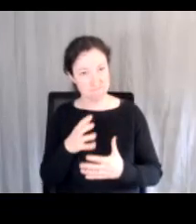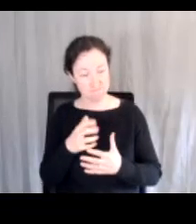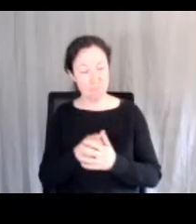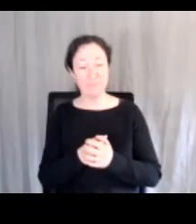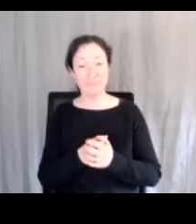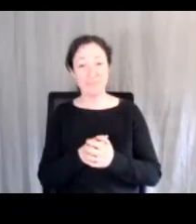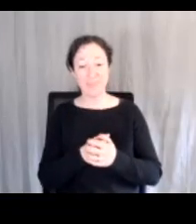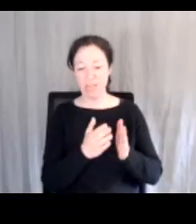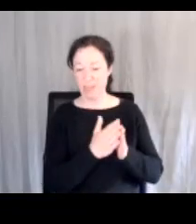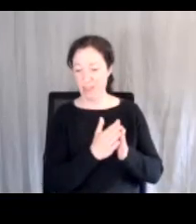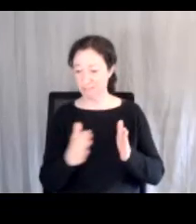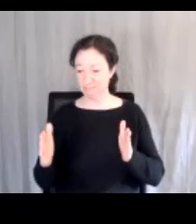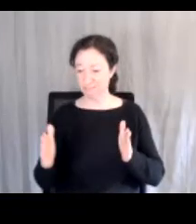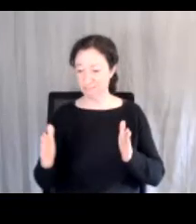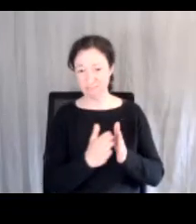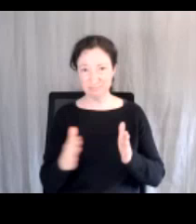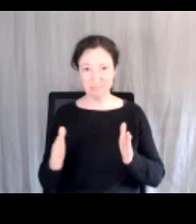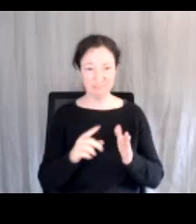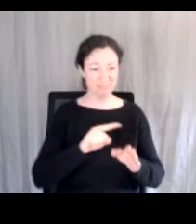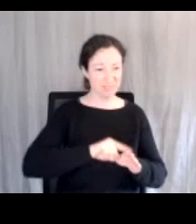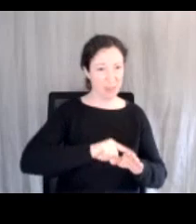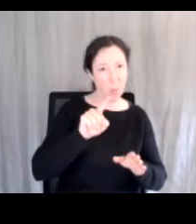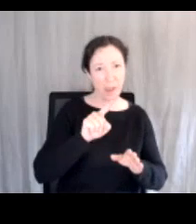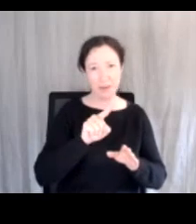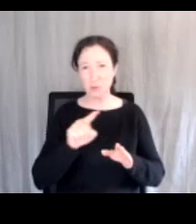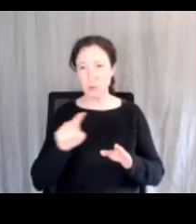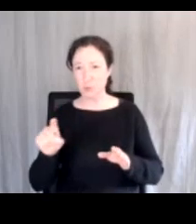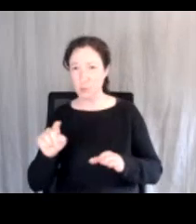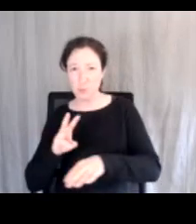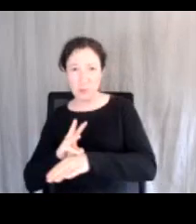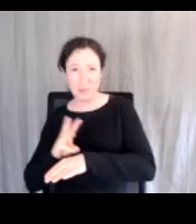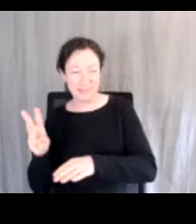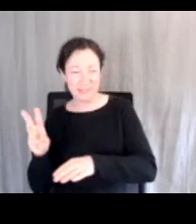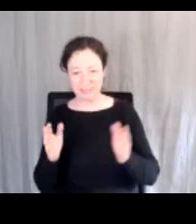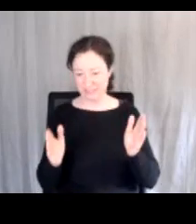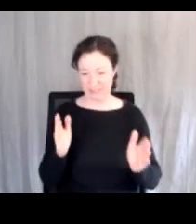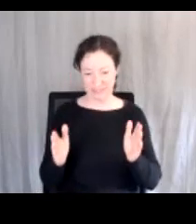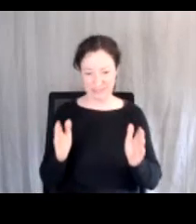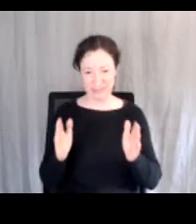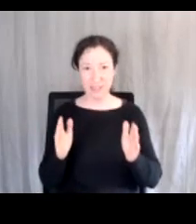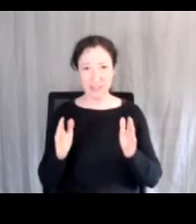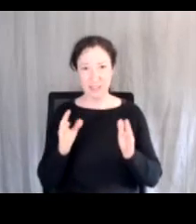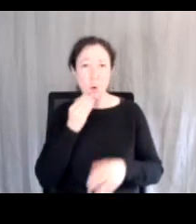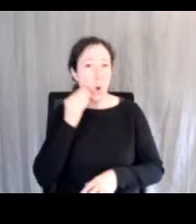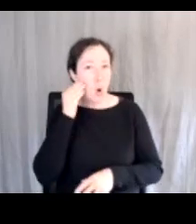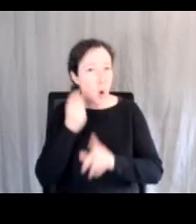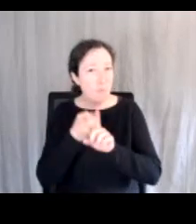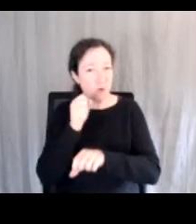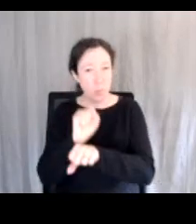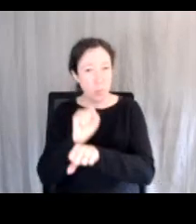That's when most of this carb eating happens. It's when you get home in the evenings. You could probably have eaten well all day,